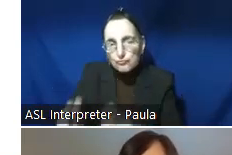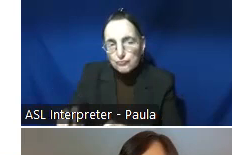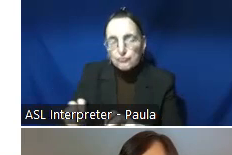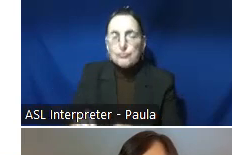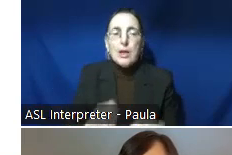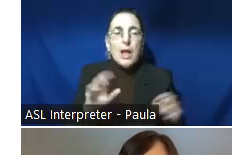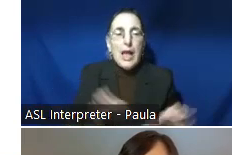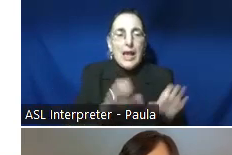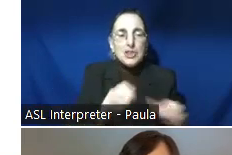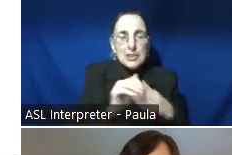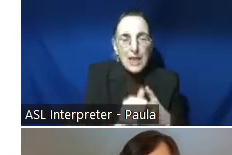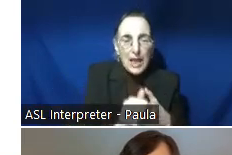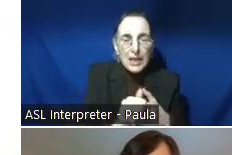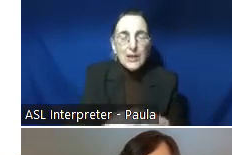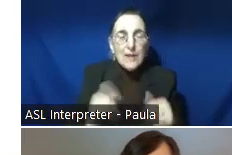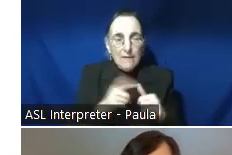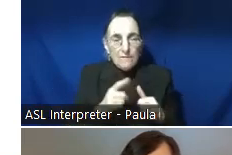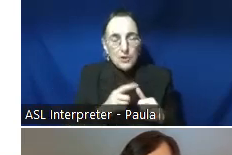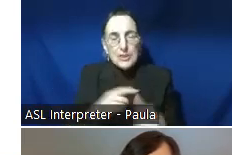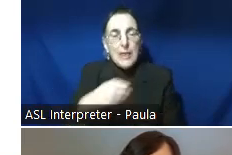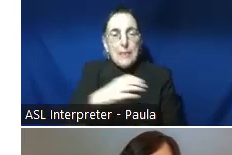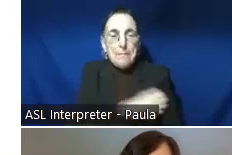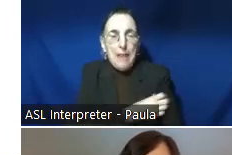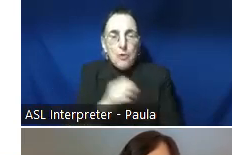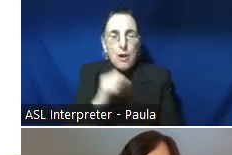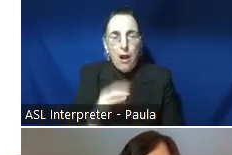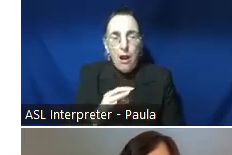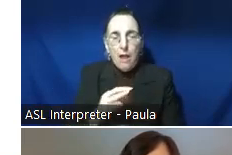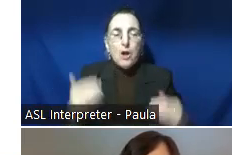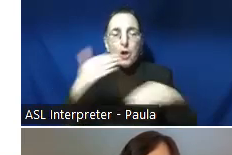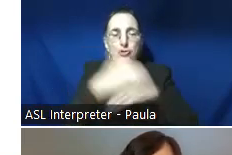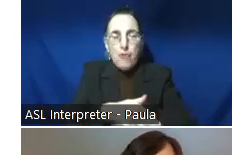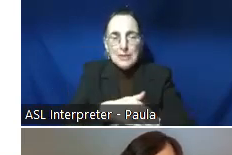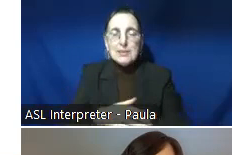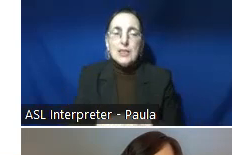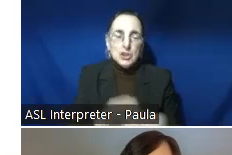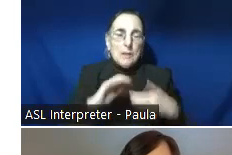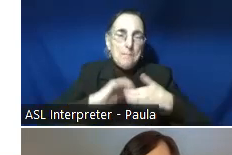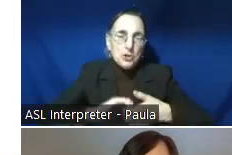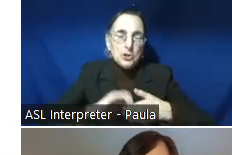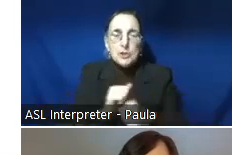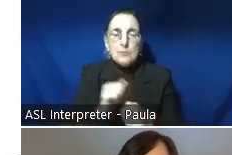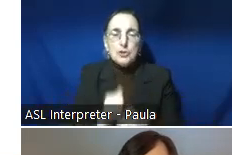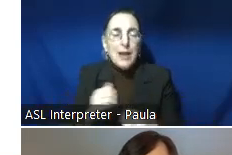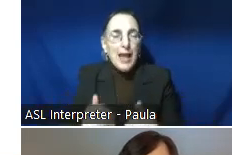The Power of Cross Sector Partnerships to Advance Home Modifications. It provides tools for building